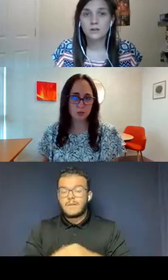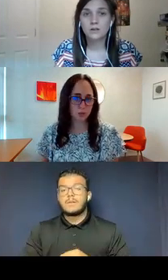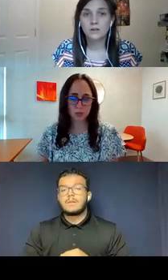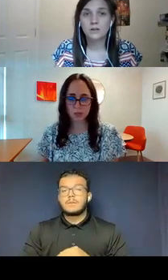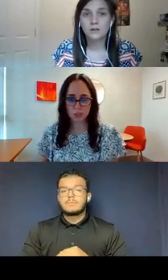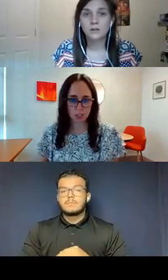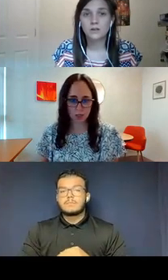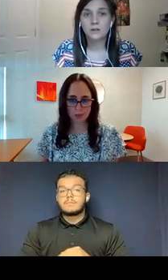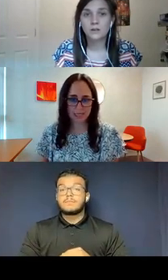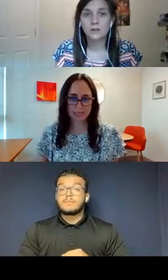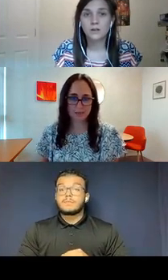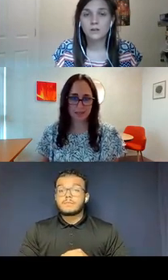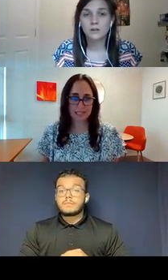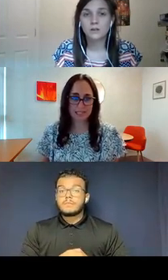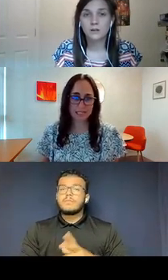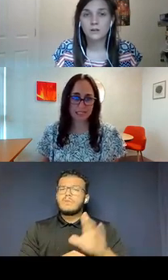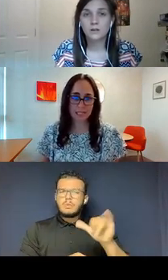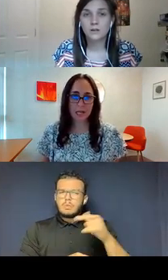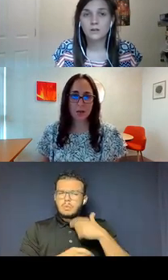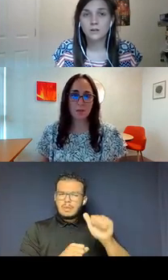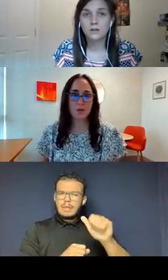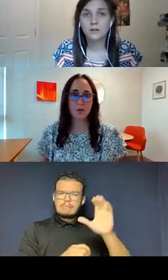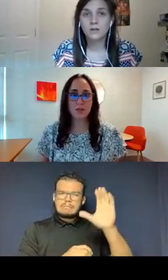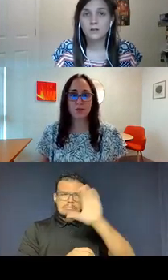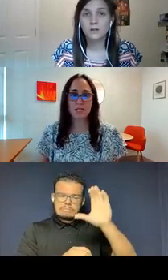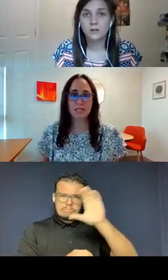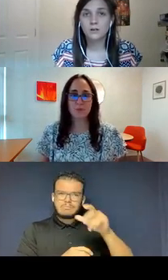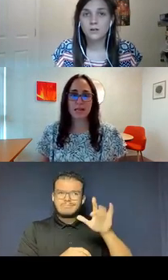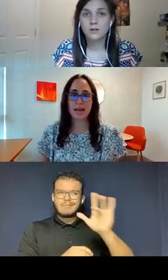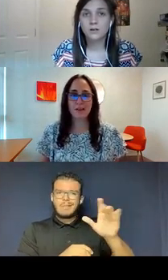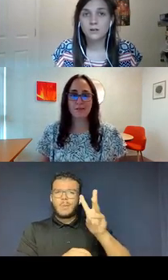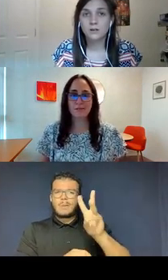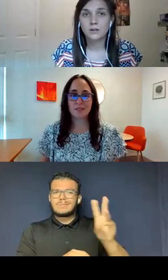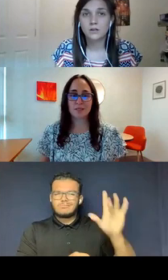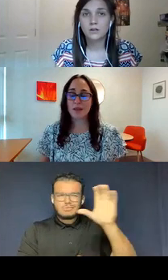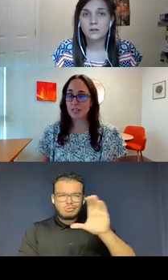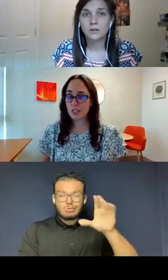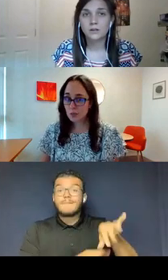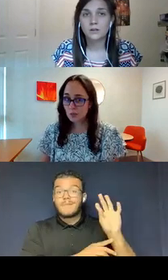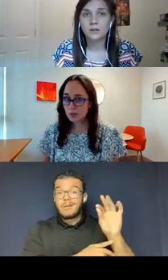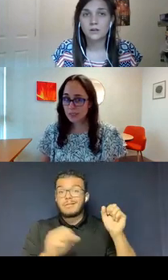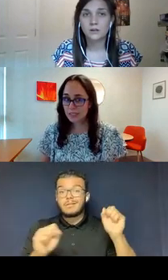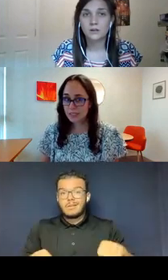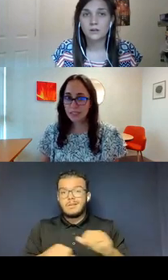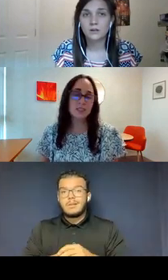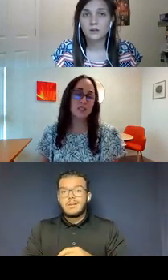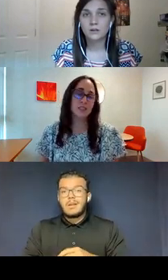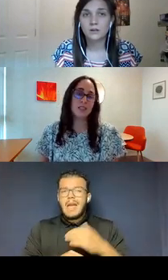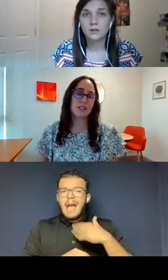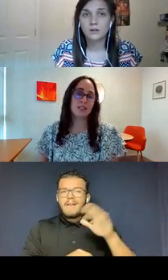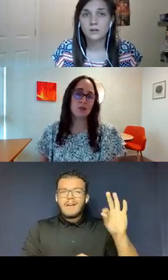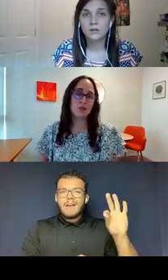You can also do searches on our website to find these things. But going through these, we have some FAQs related